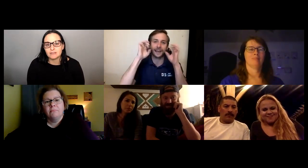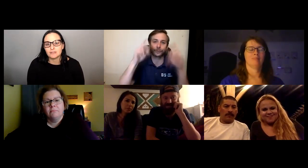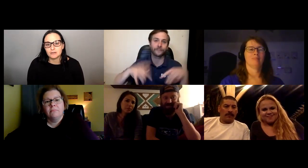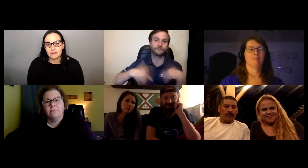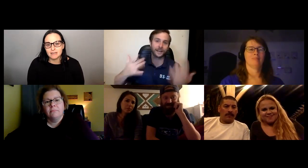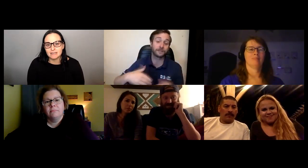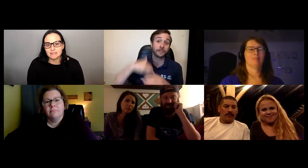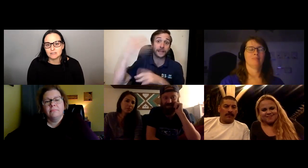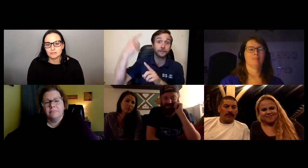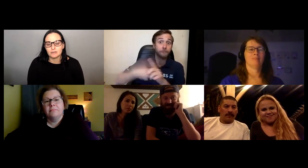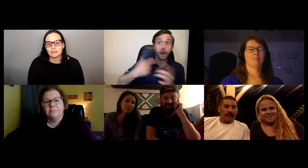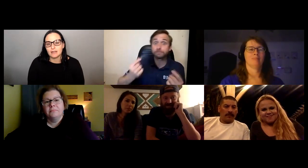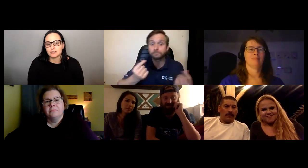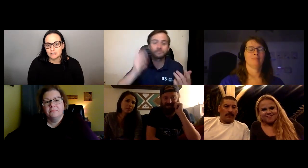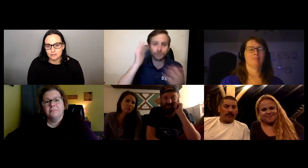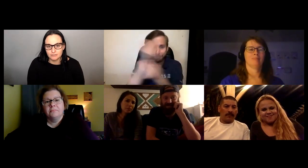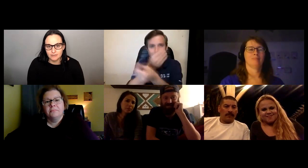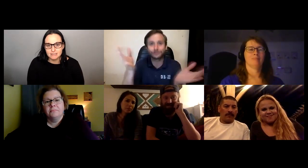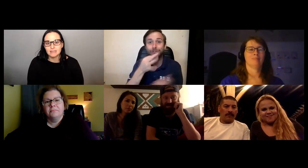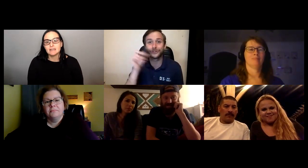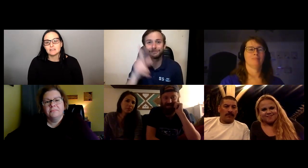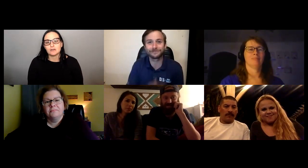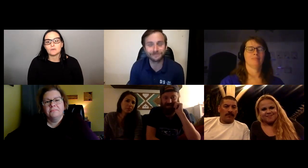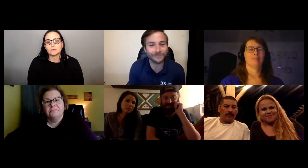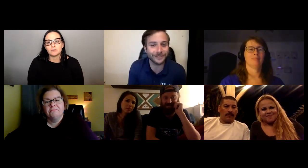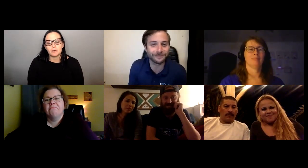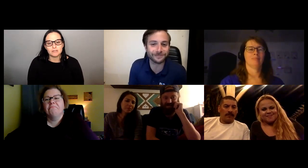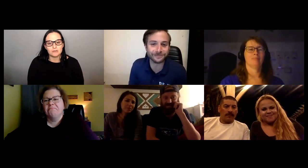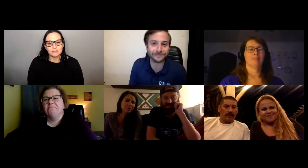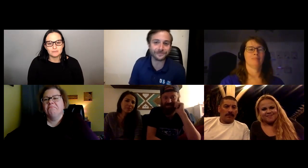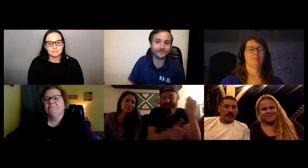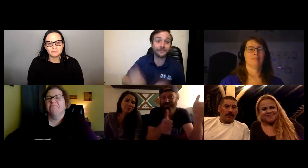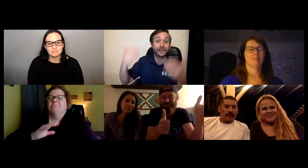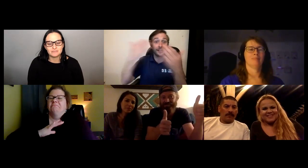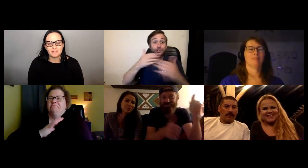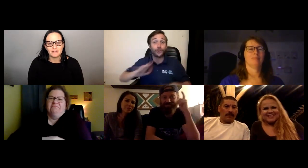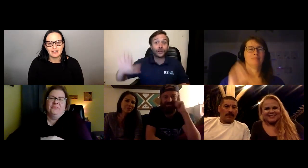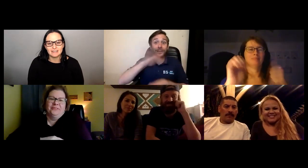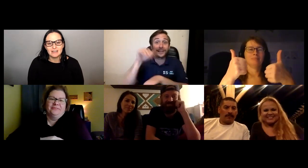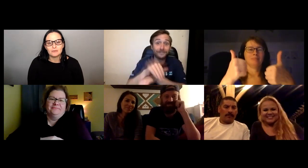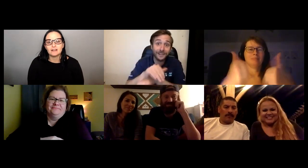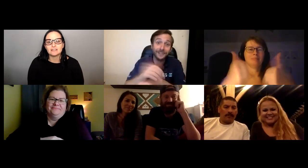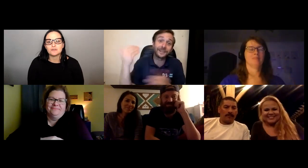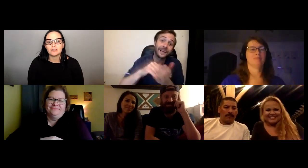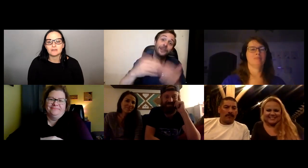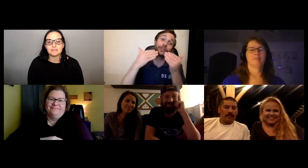third monday is through an educational event so we will be posting those soon